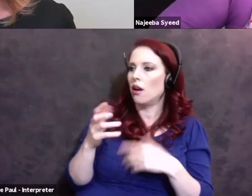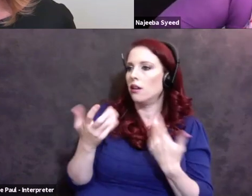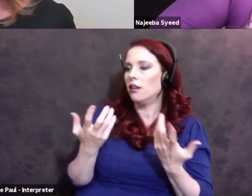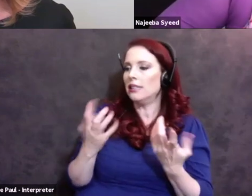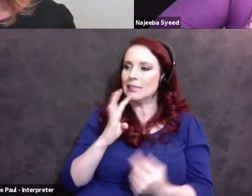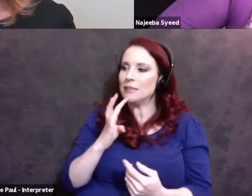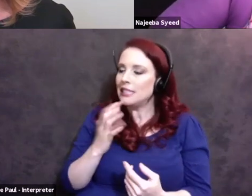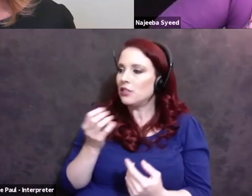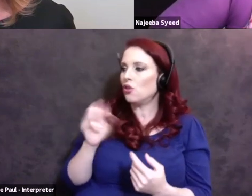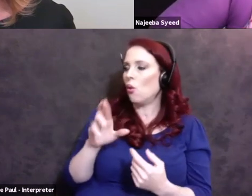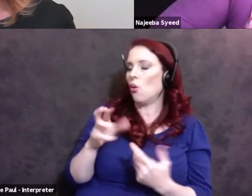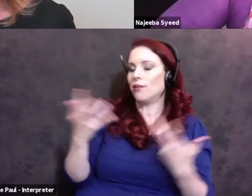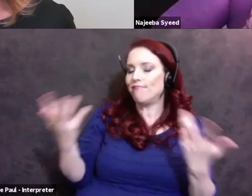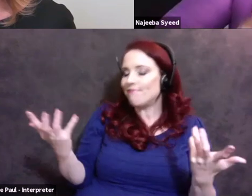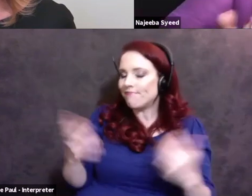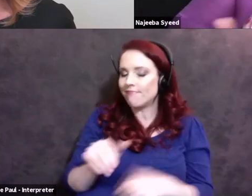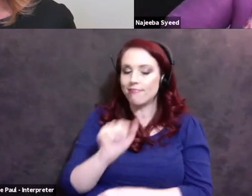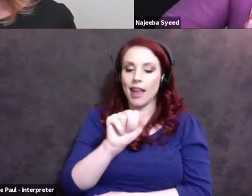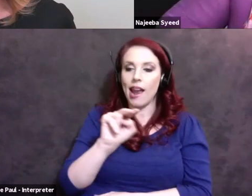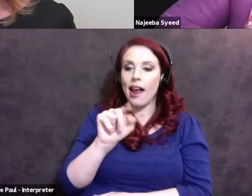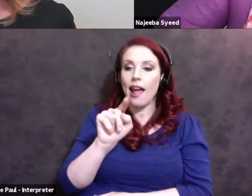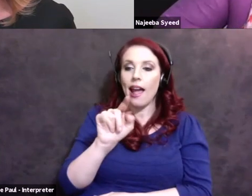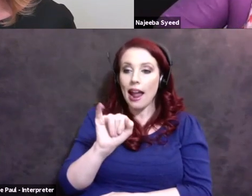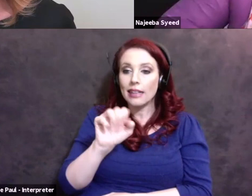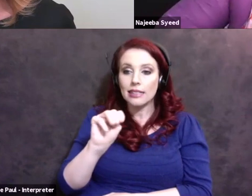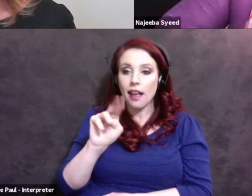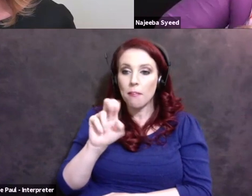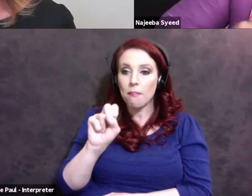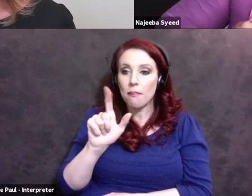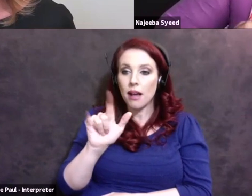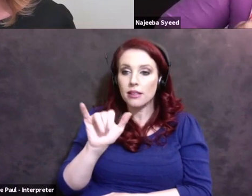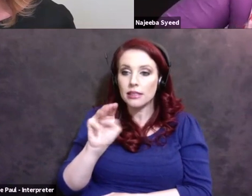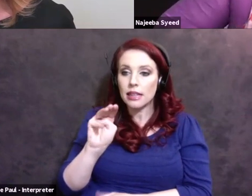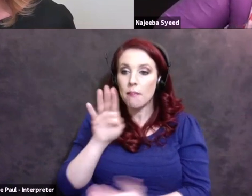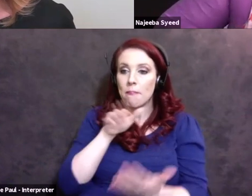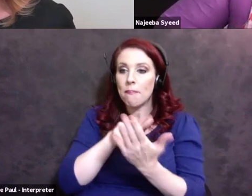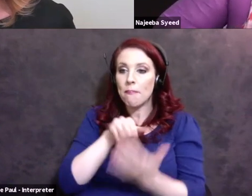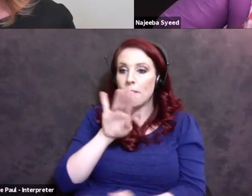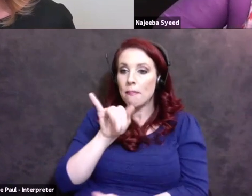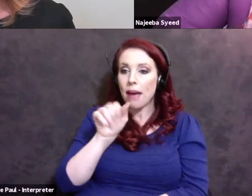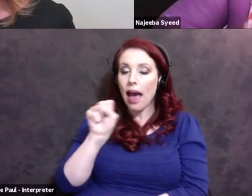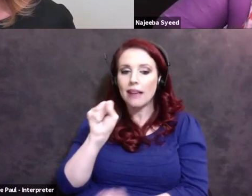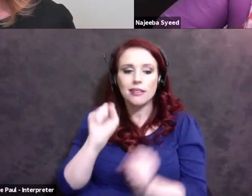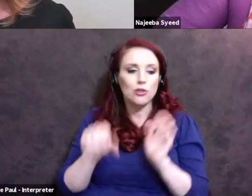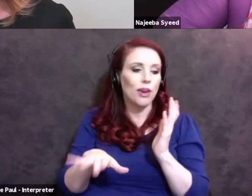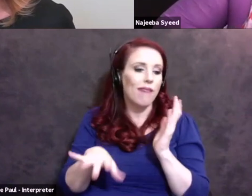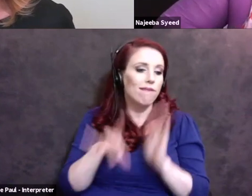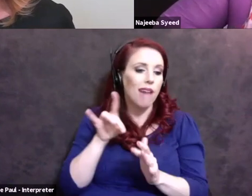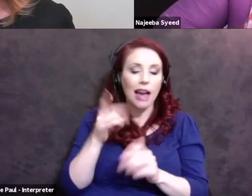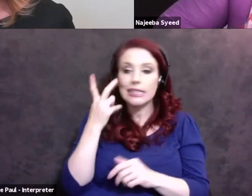bias can be found in forms of speech, it can be found in forms of workplace harassment,